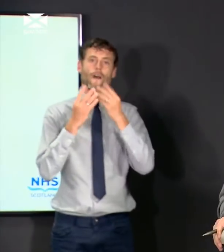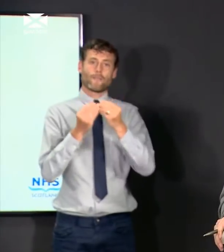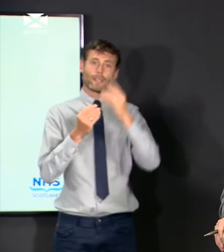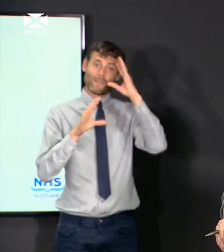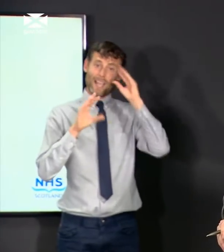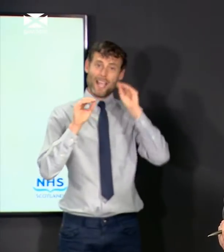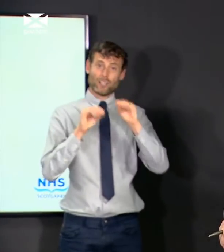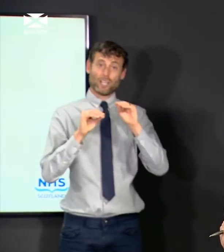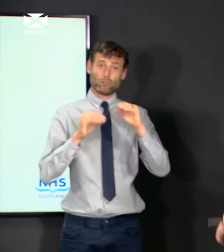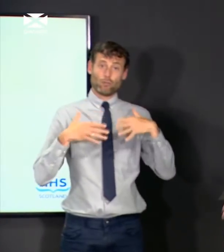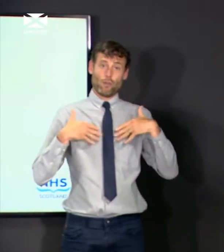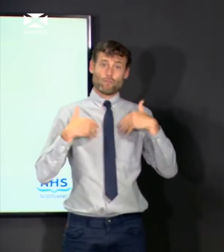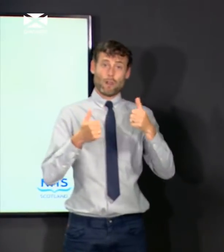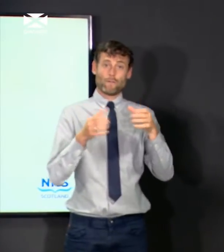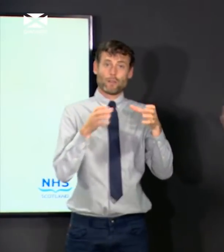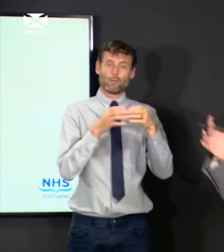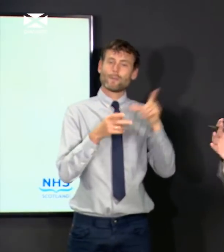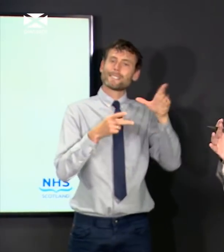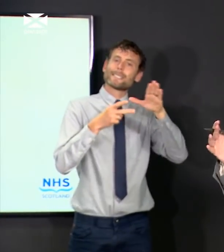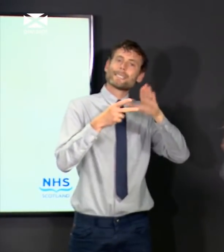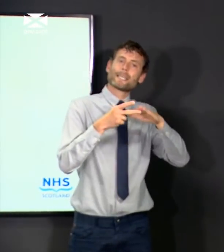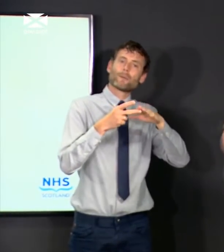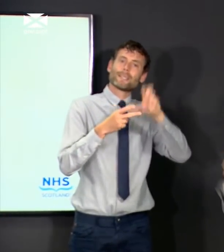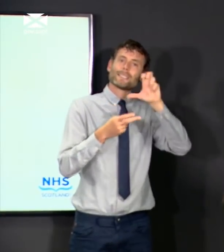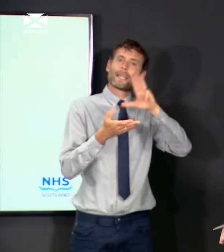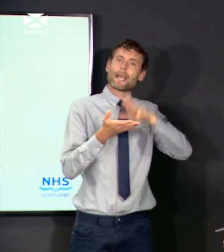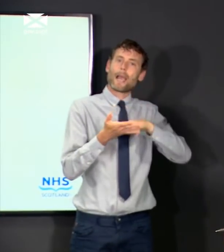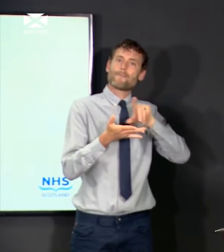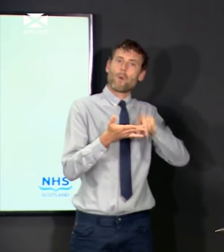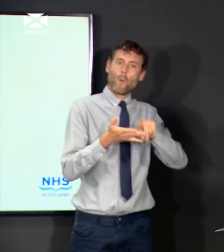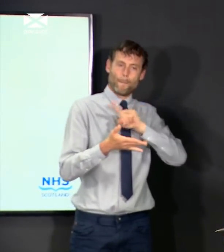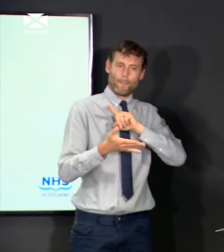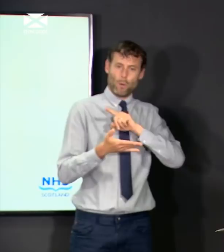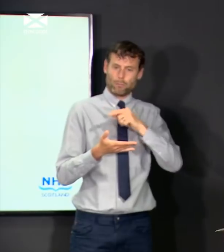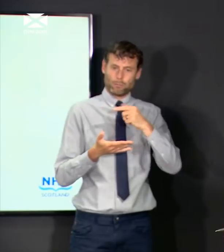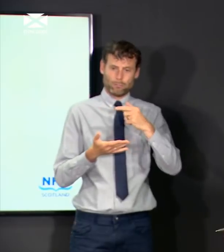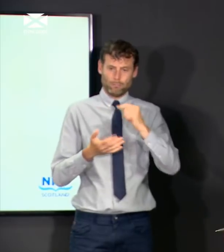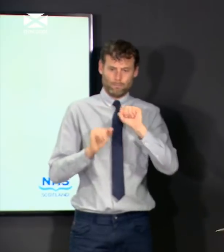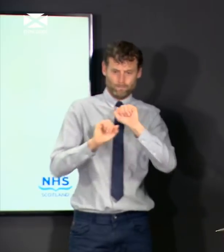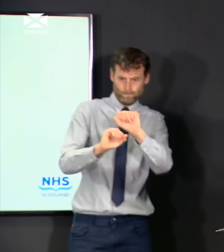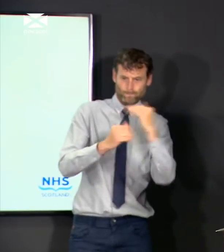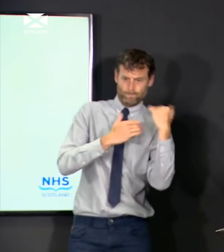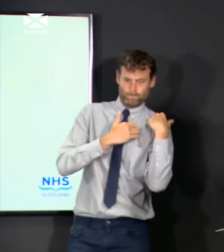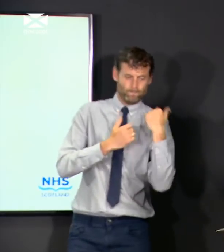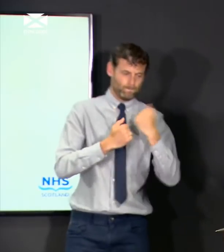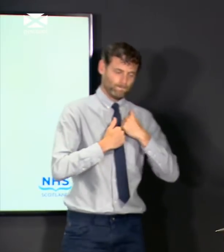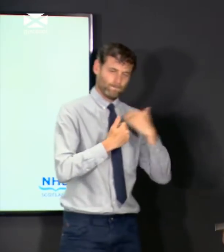our Deputy CMOs, because we have to divide the work up a little. But yes, I was involved,